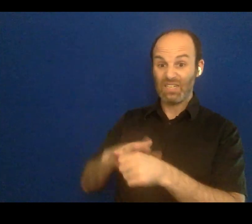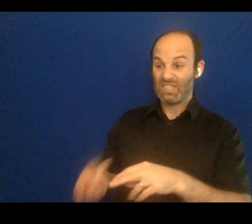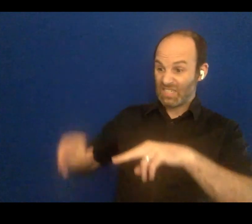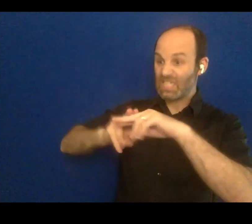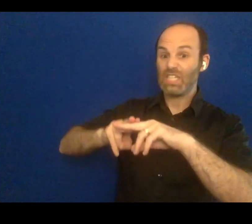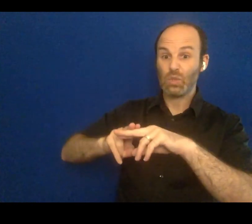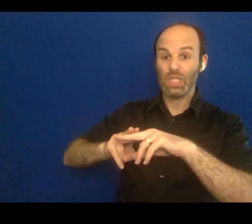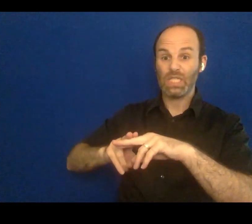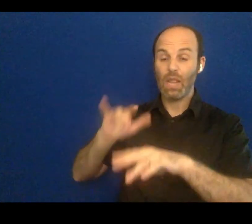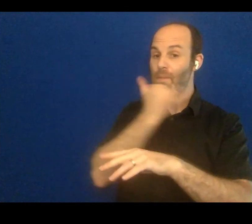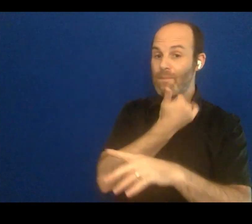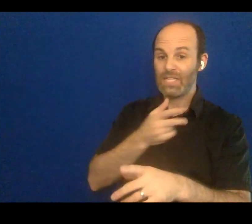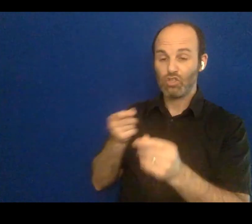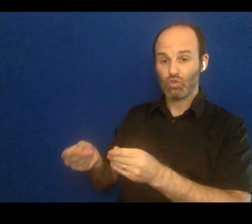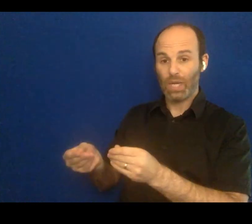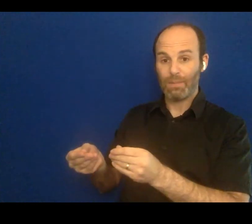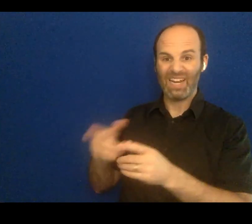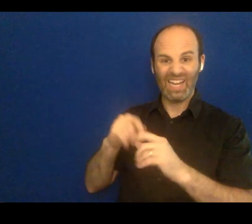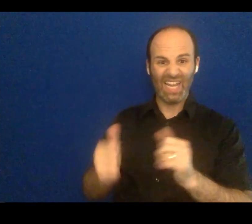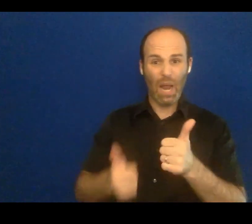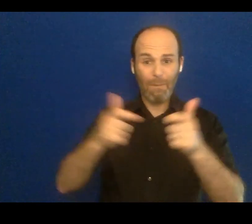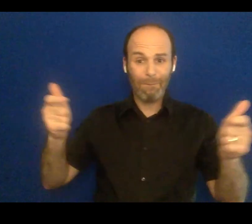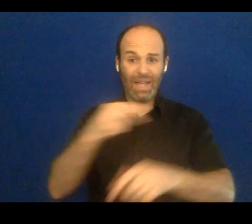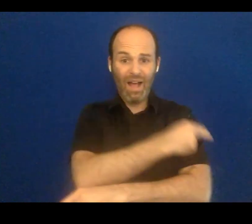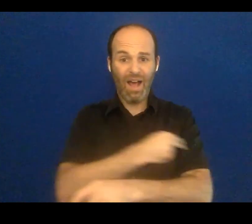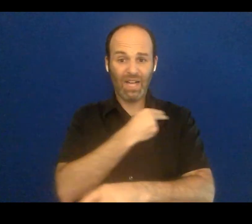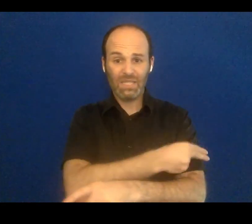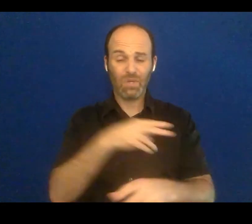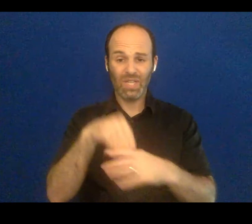MISTREATMENT OF HIM. THIS IS IN A MAJOR HOSPITAL IN NEW YORK CITY.